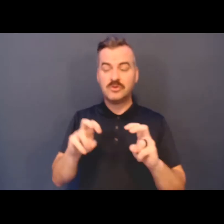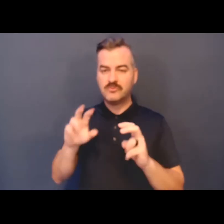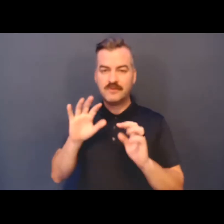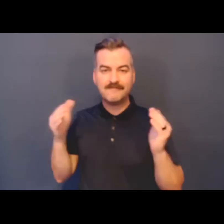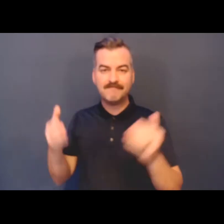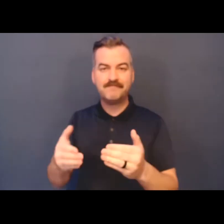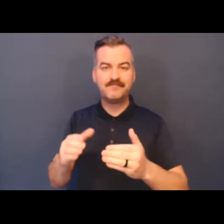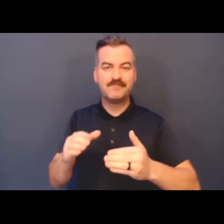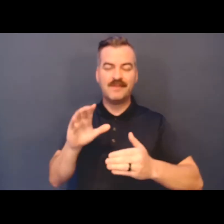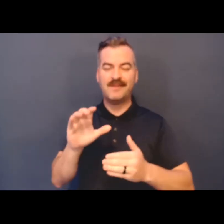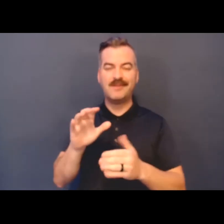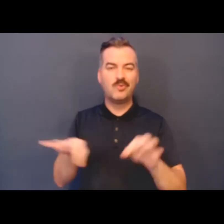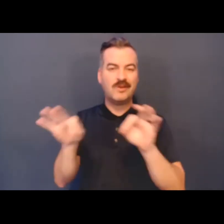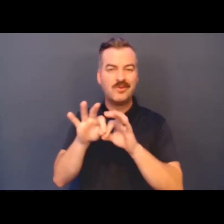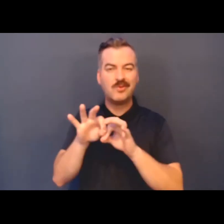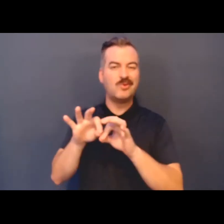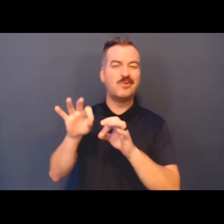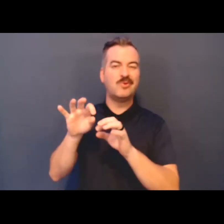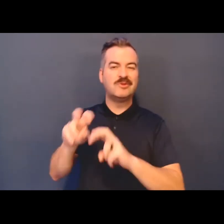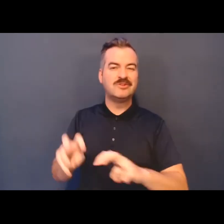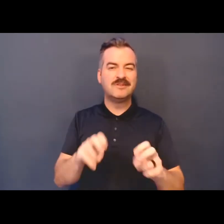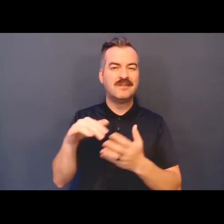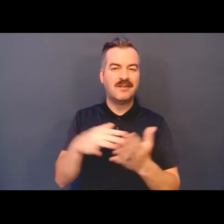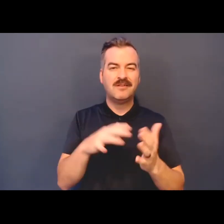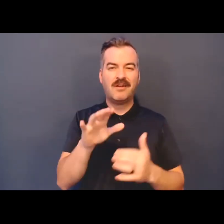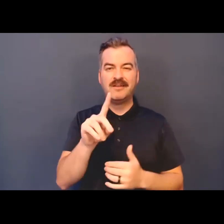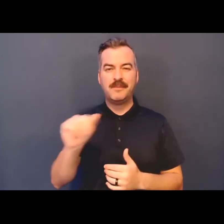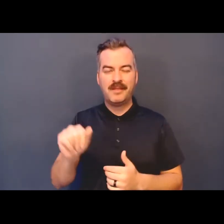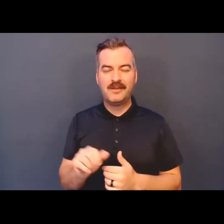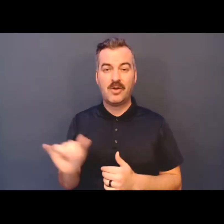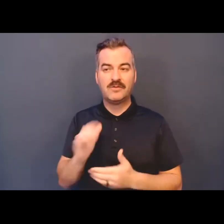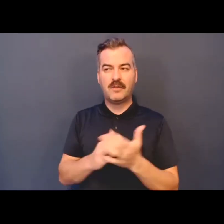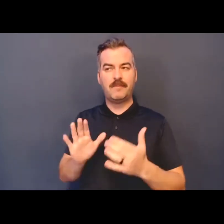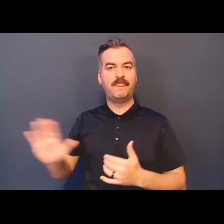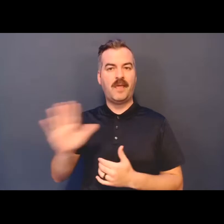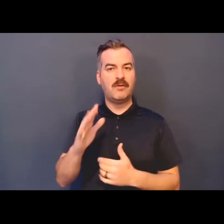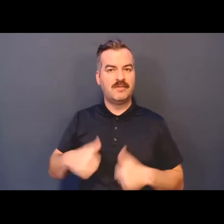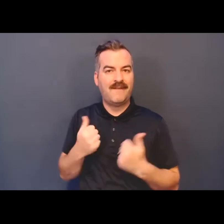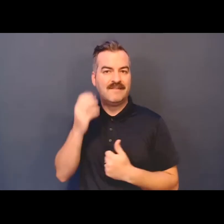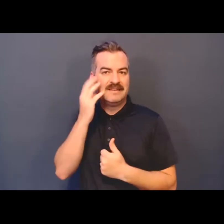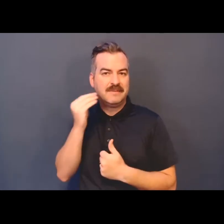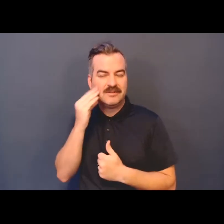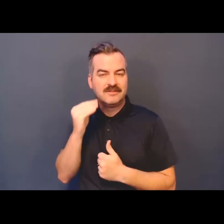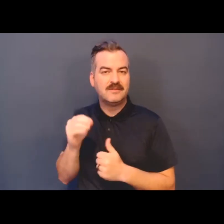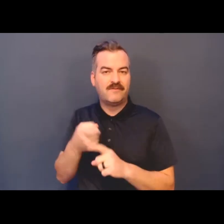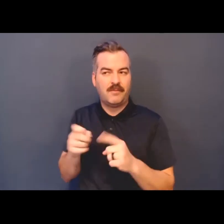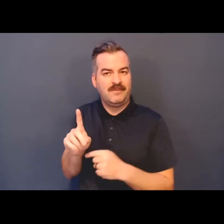philosophy of disability, and also centers the lived experiences of disabled people without